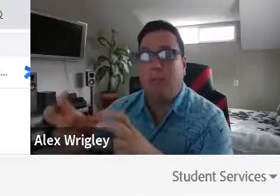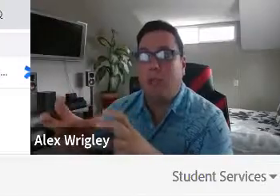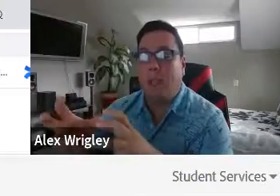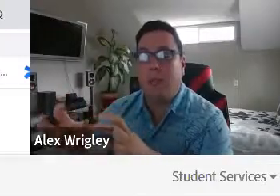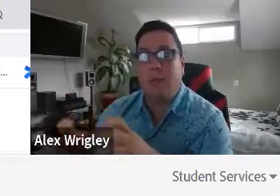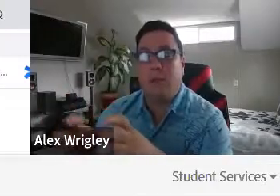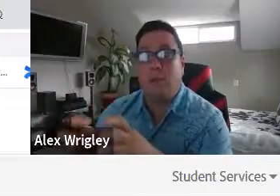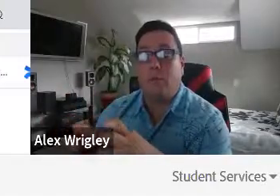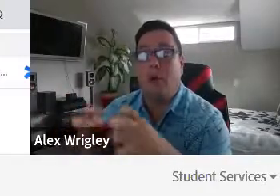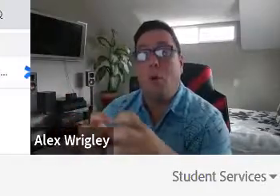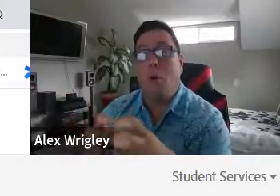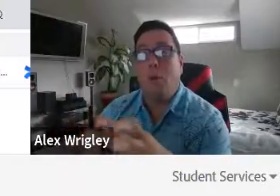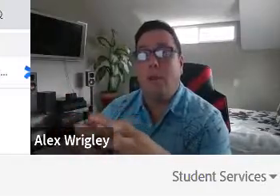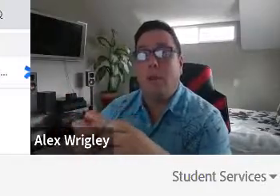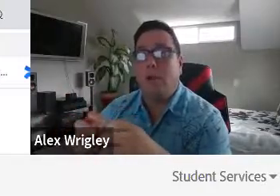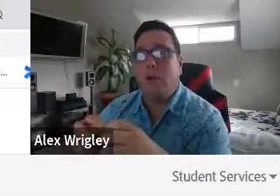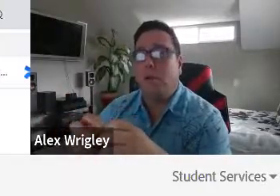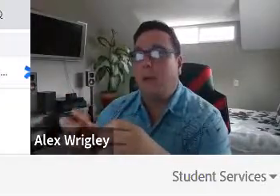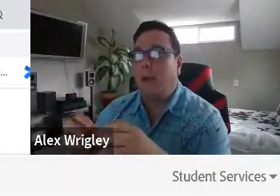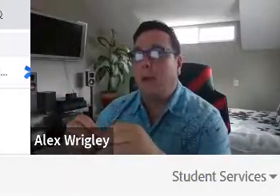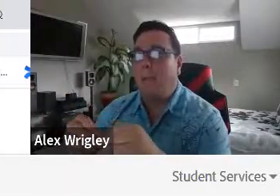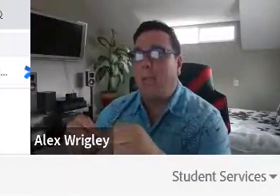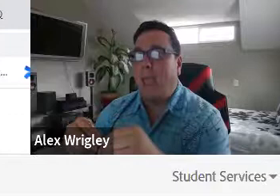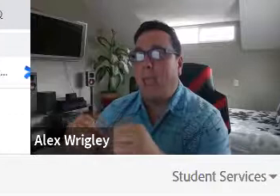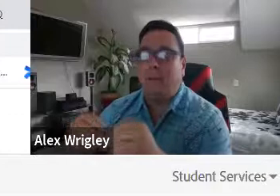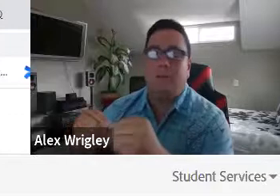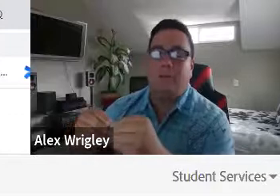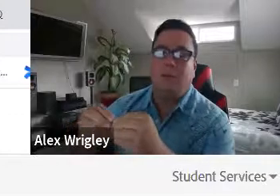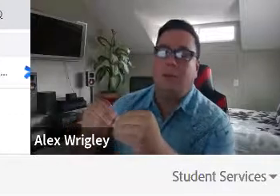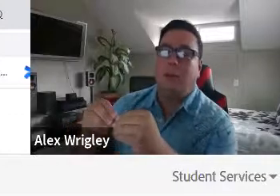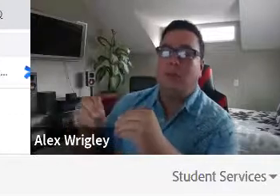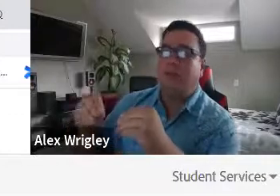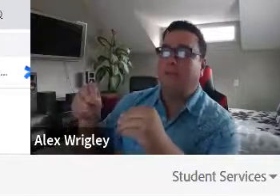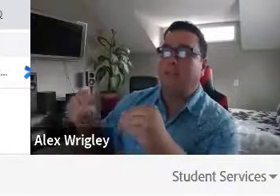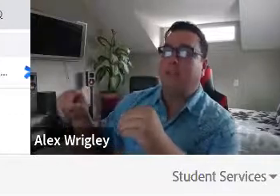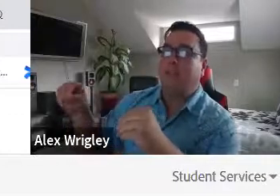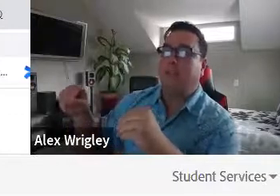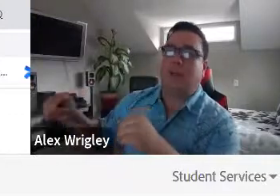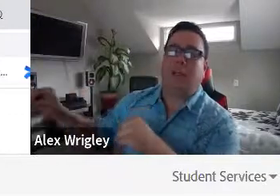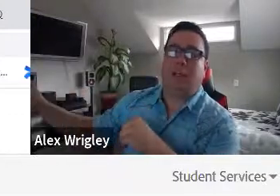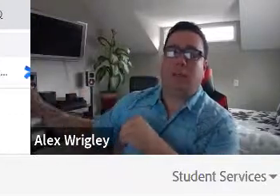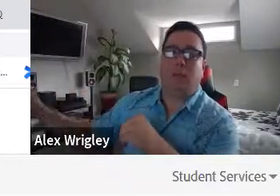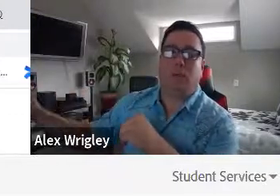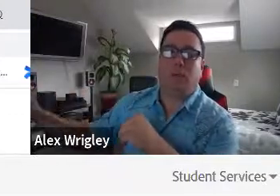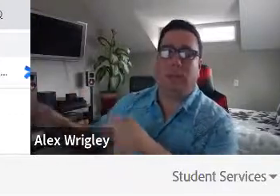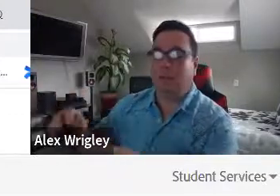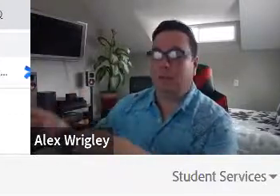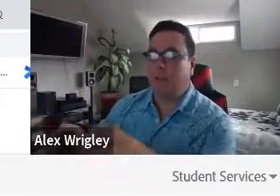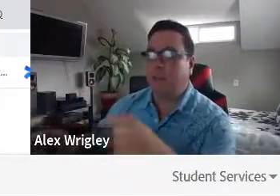domain. So therefore they own your, you know, at, you know, fcc.edu email address. I'm not